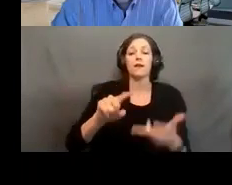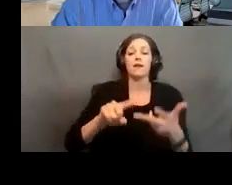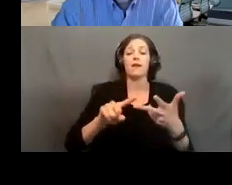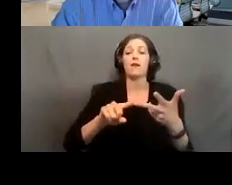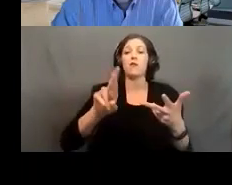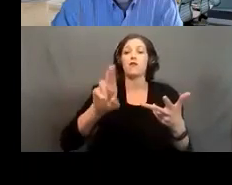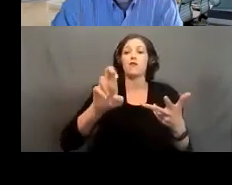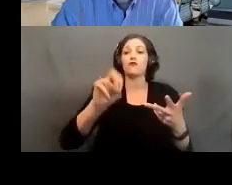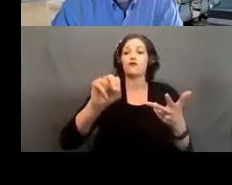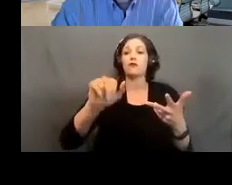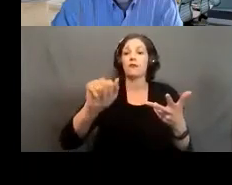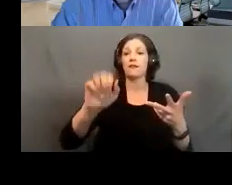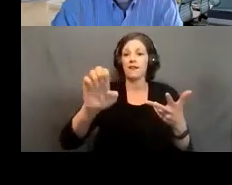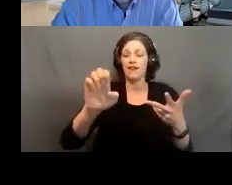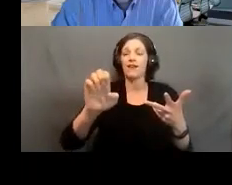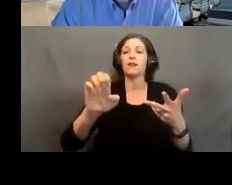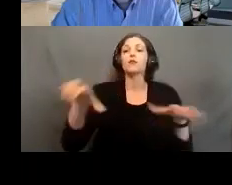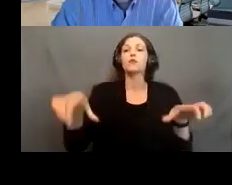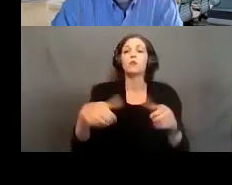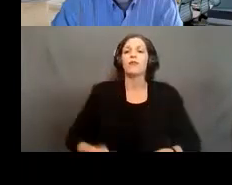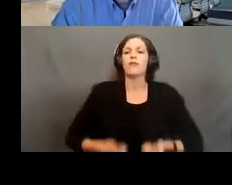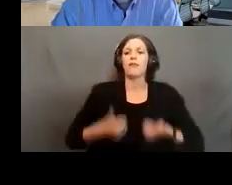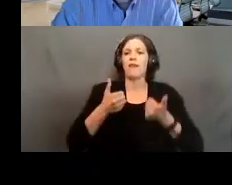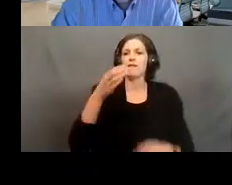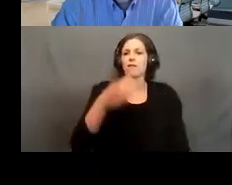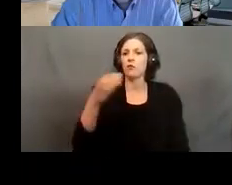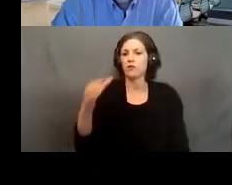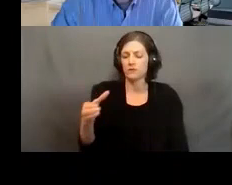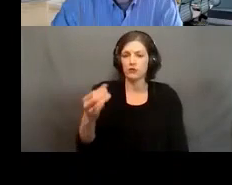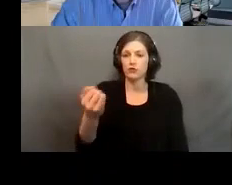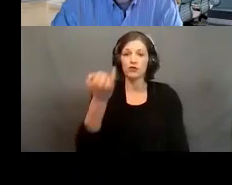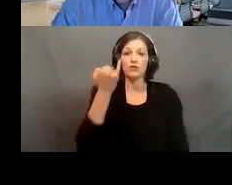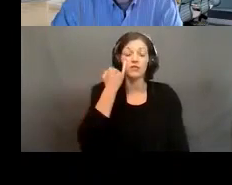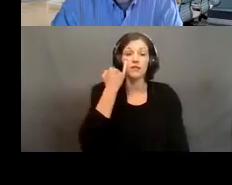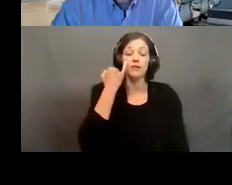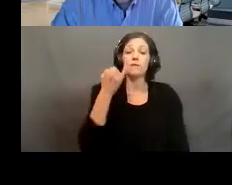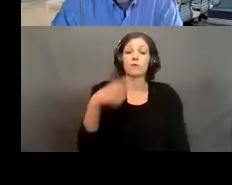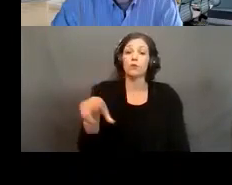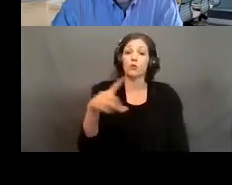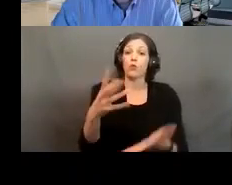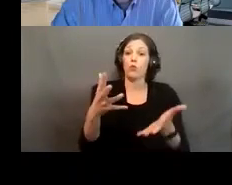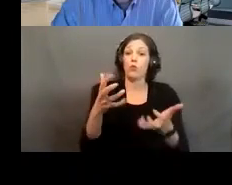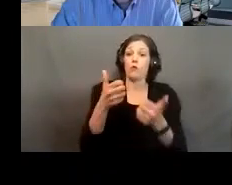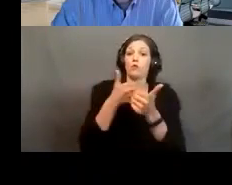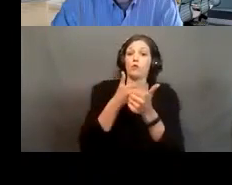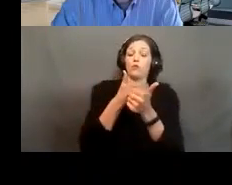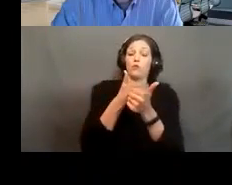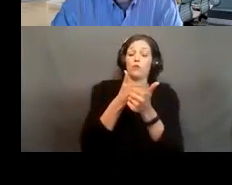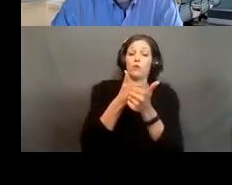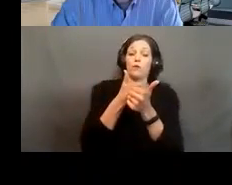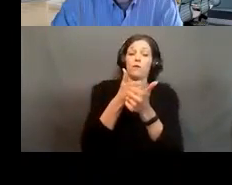live closed captioning 12:11:45 . If you follow the life